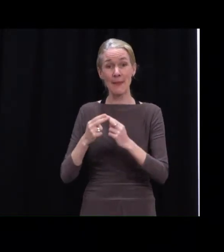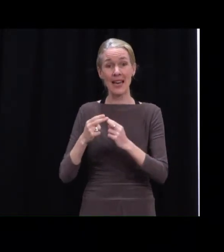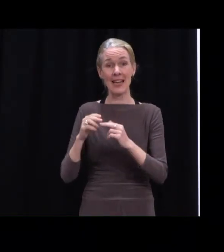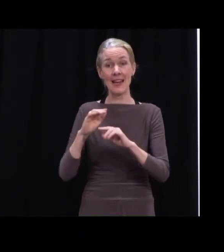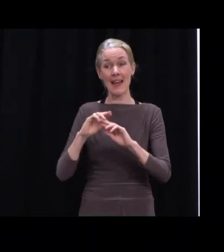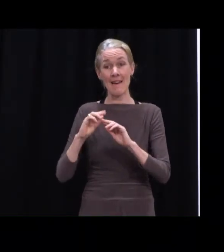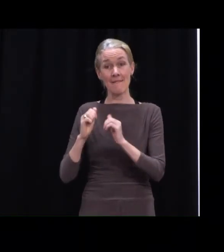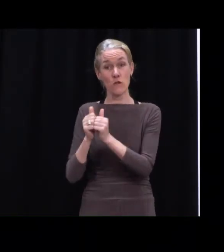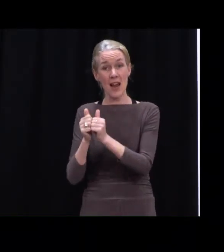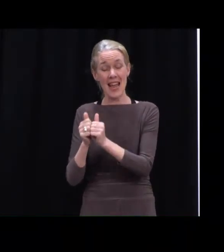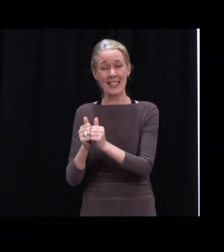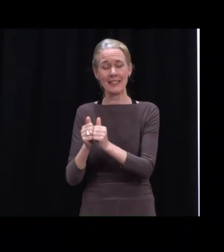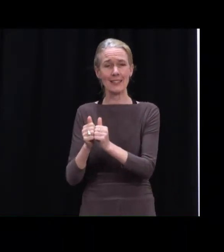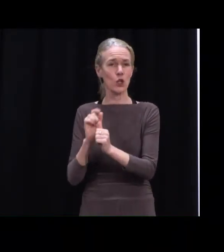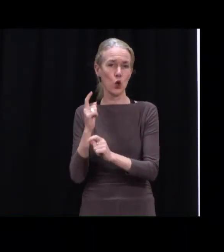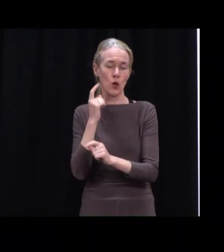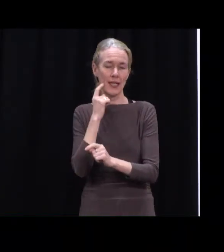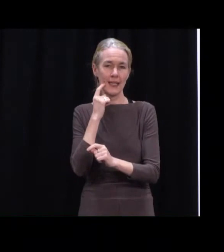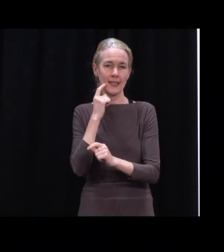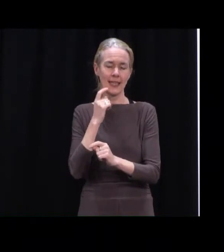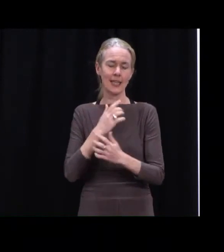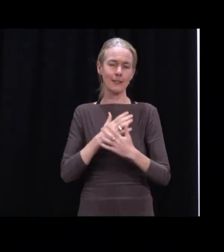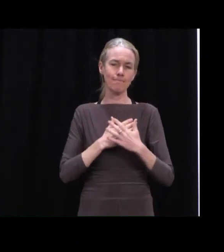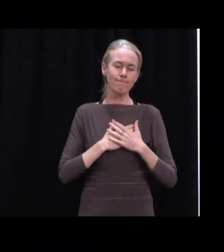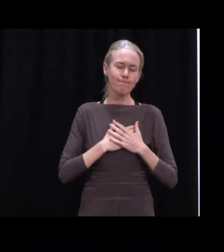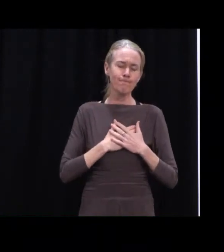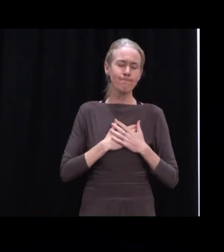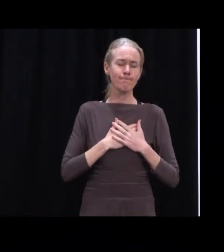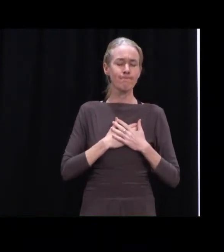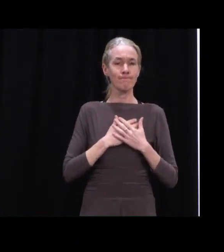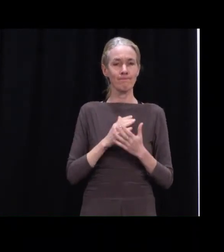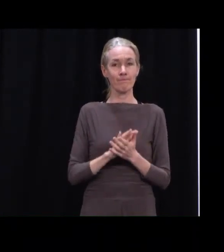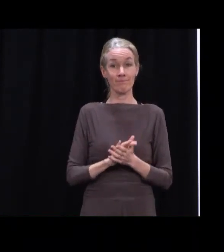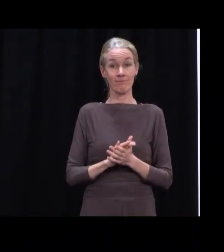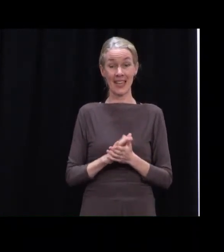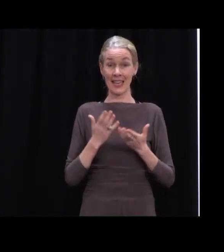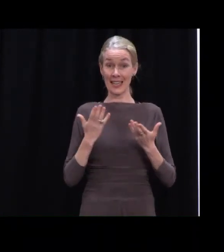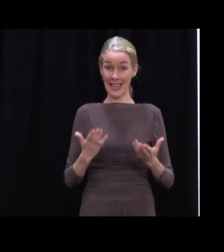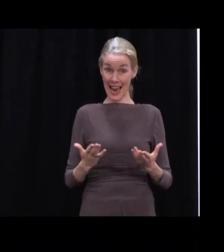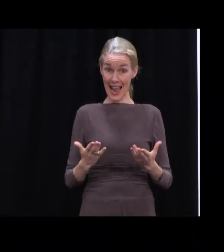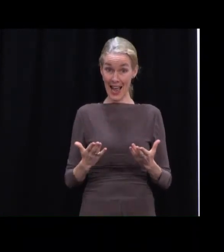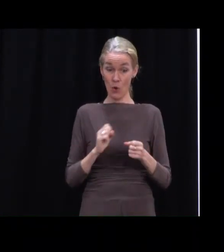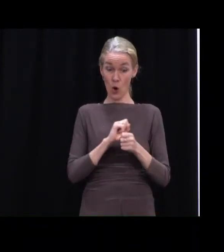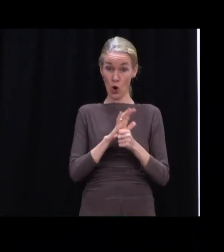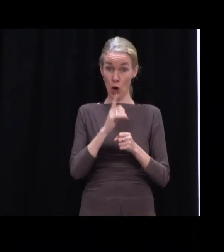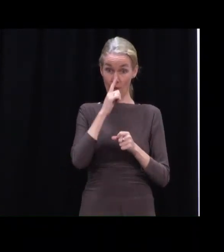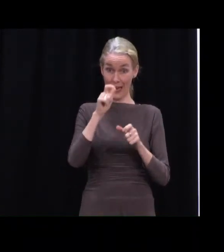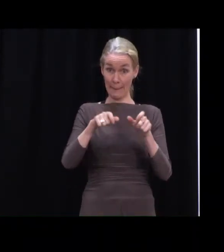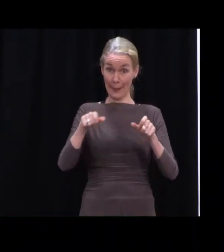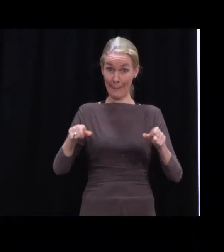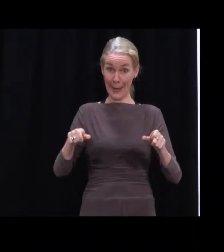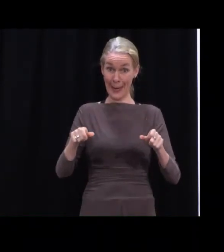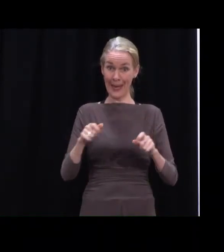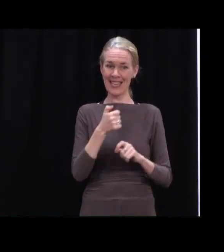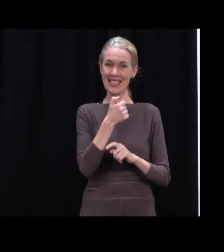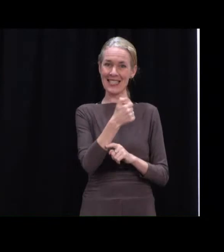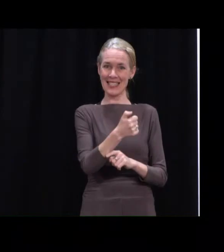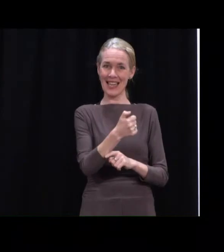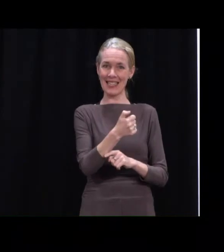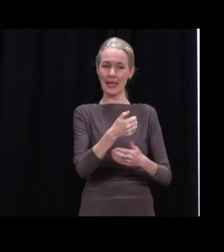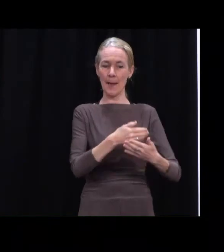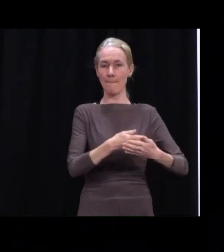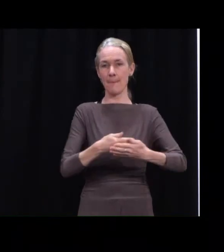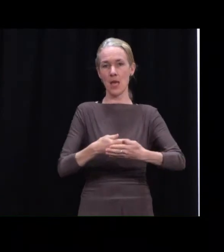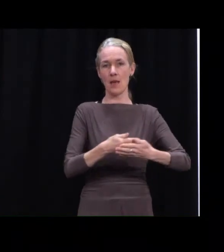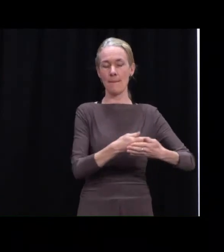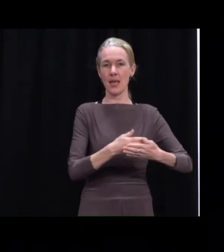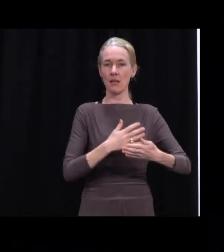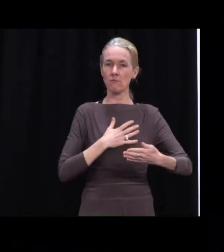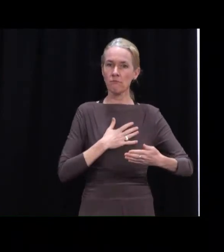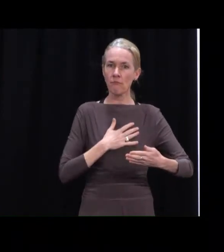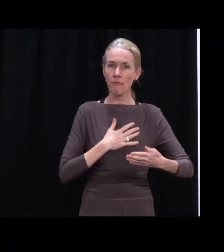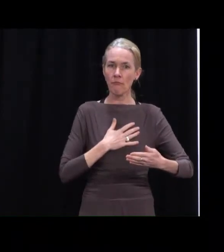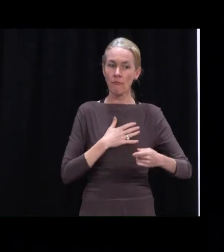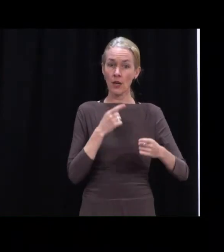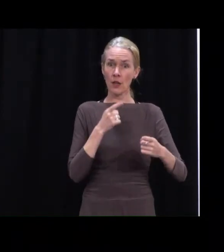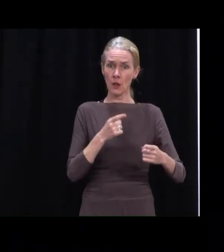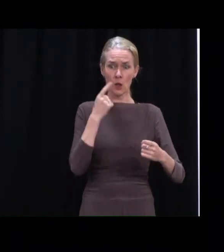outward ripple effect on our